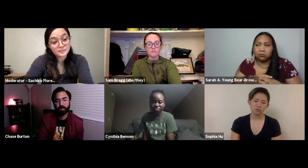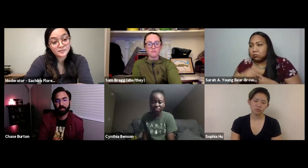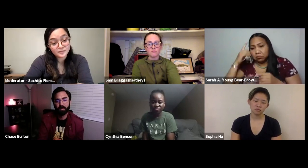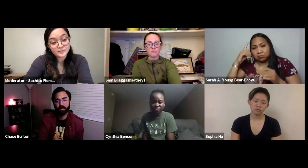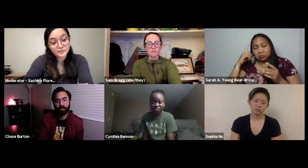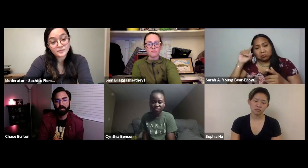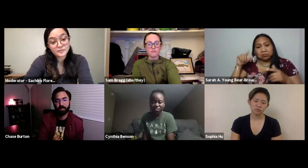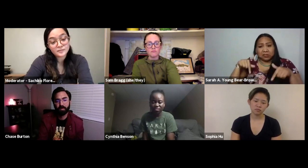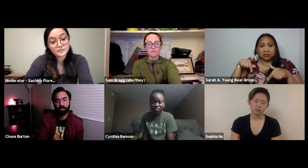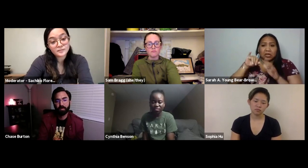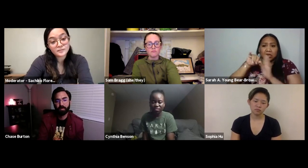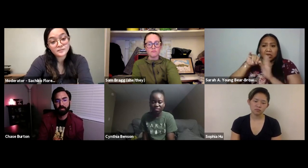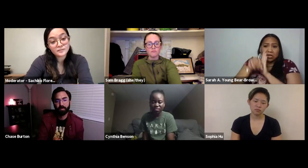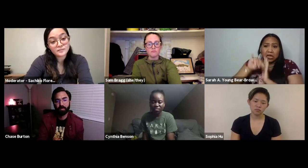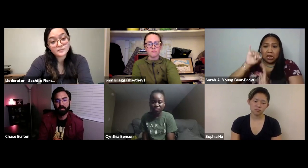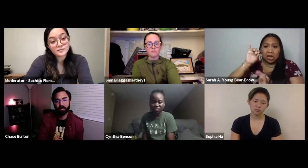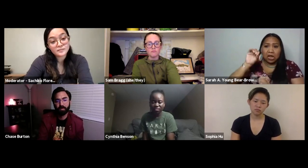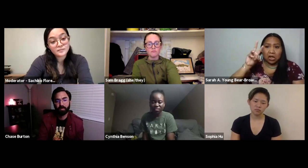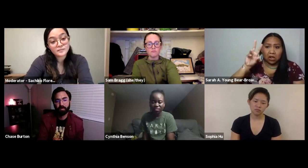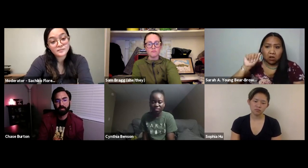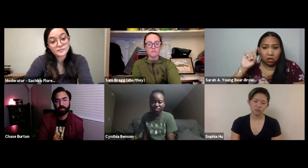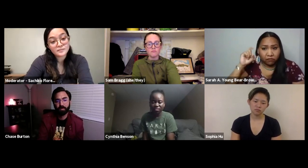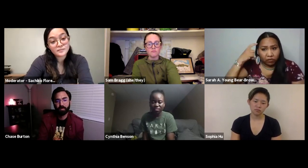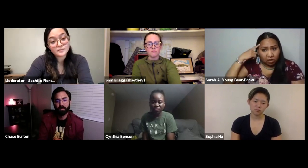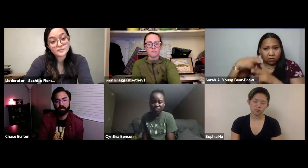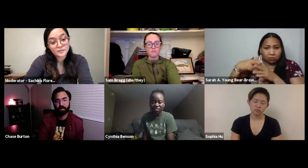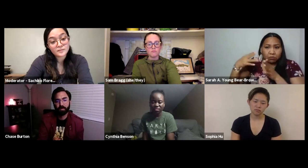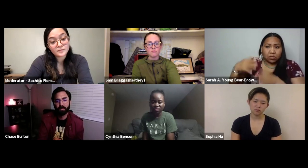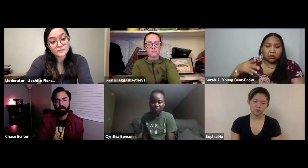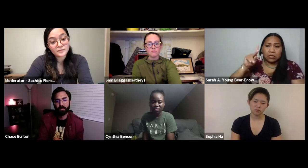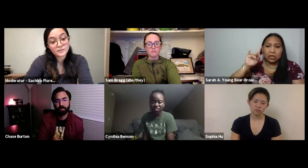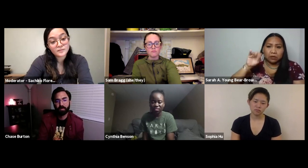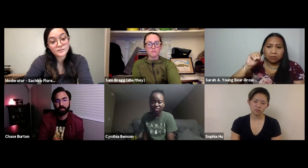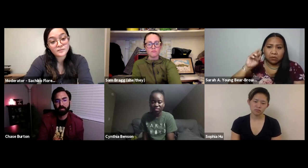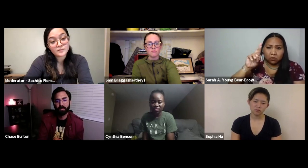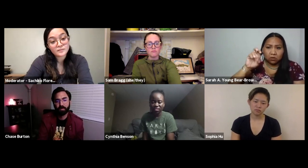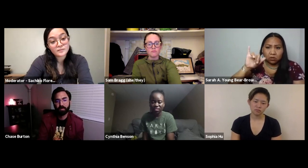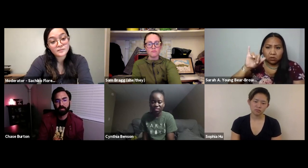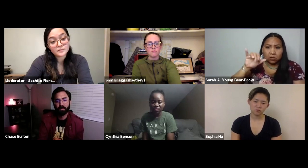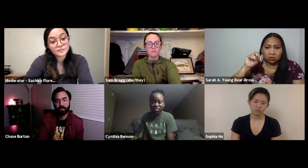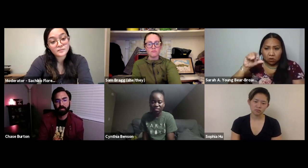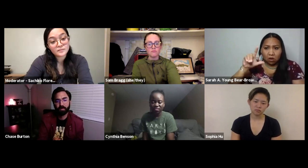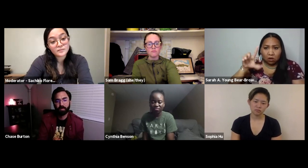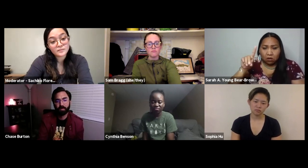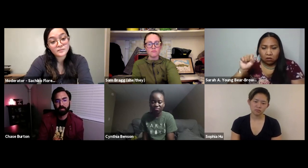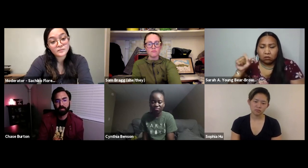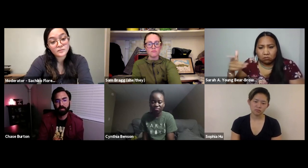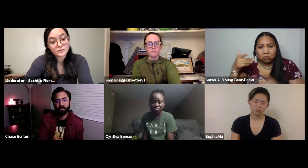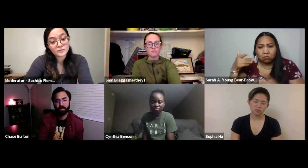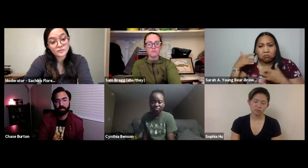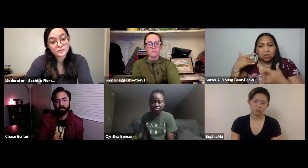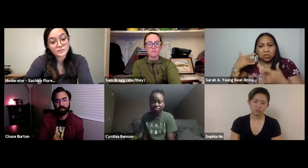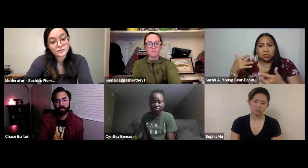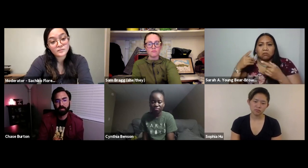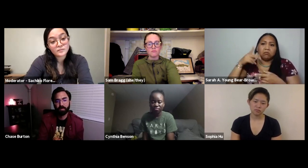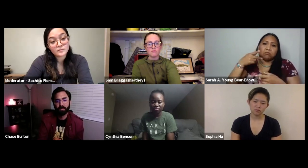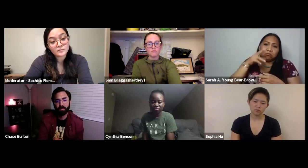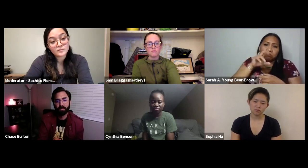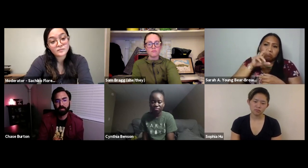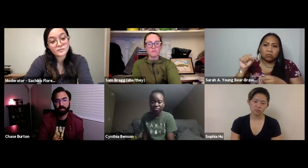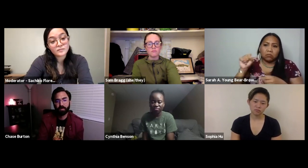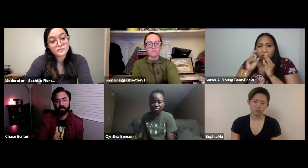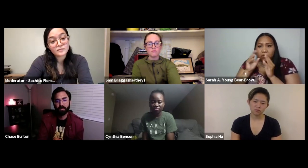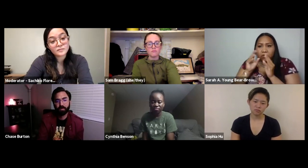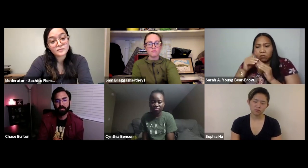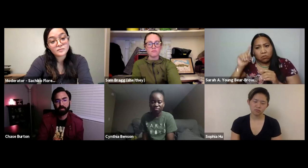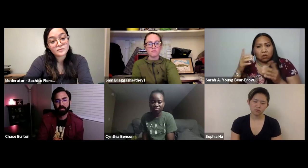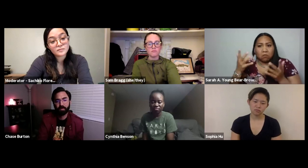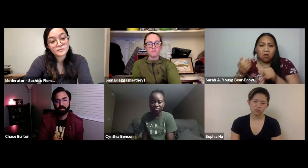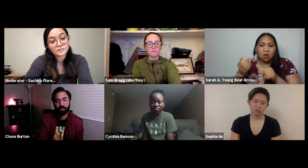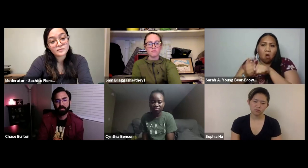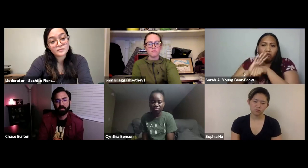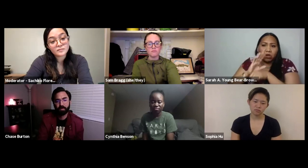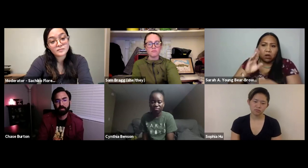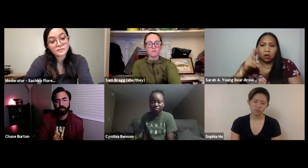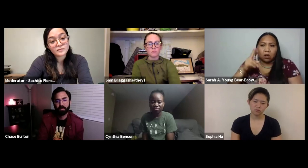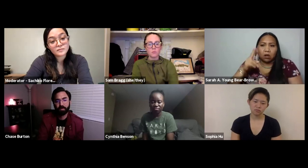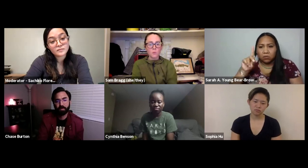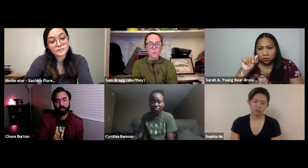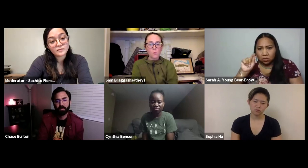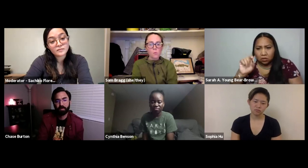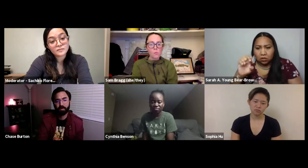to me last year in 2020 in Iowa.This person Kimberly Reynolds, who is the governor of